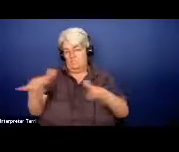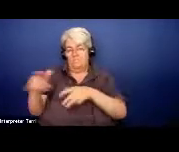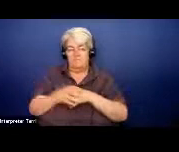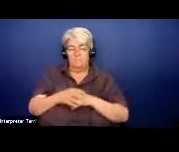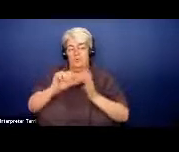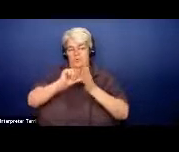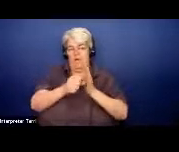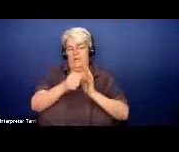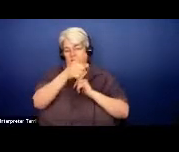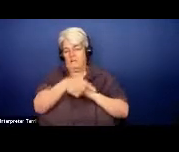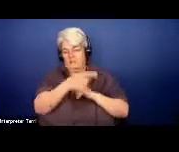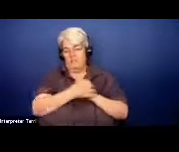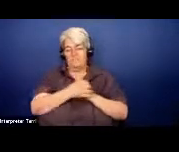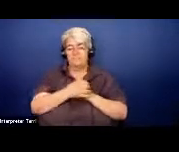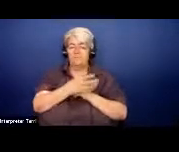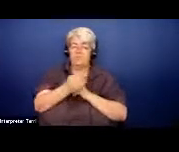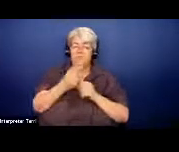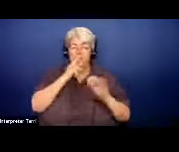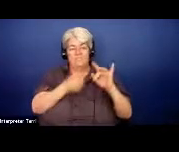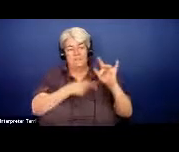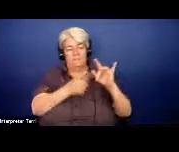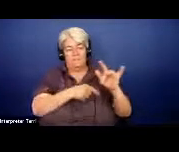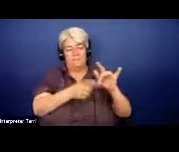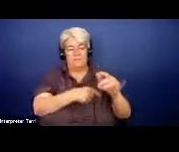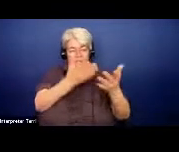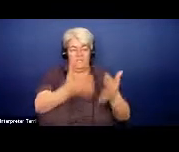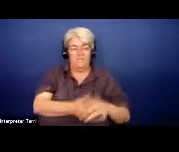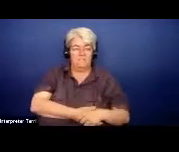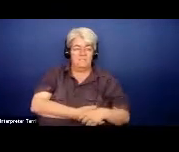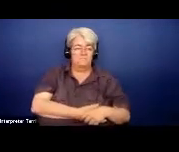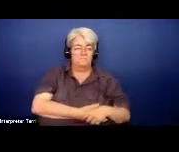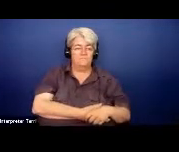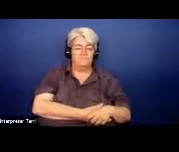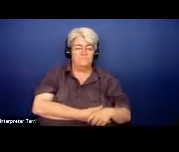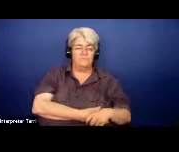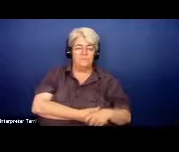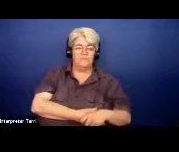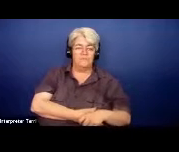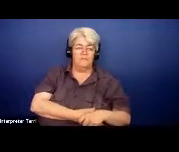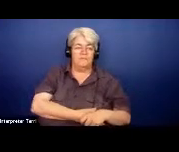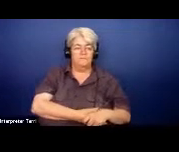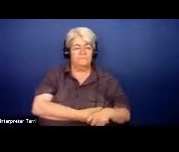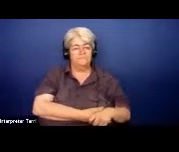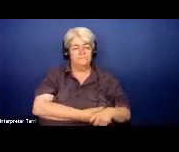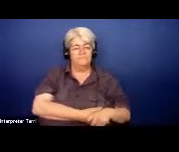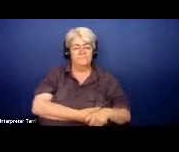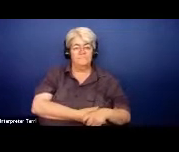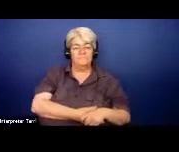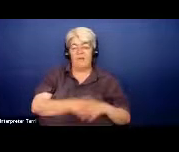You can skip through all of these high lights. I think that concludes my portion of this